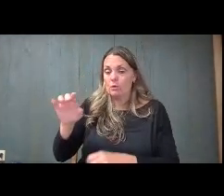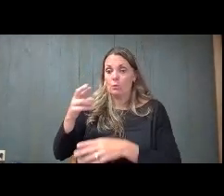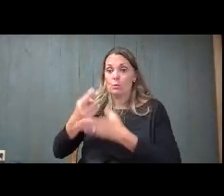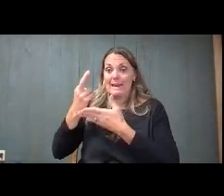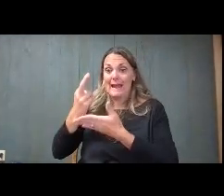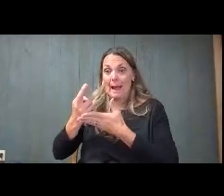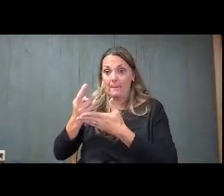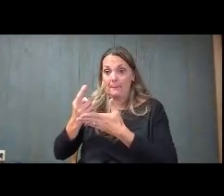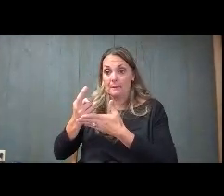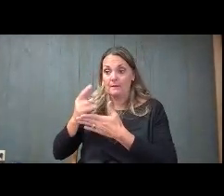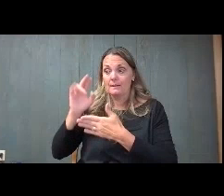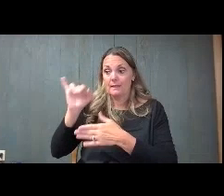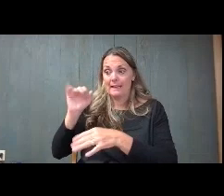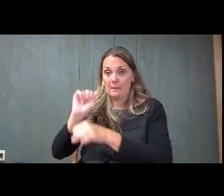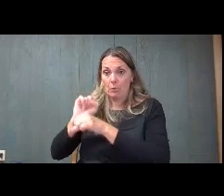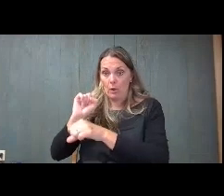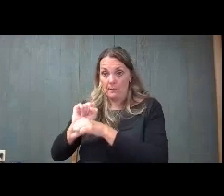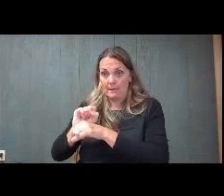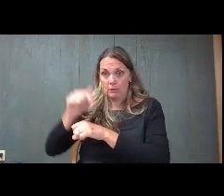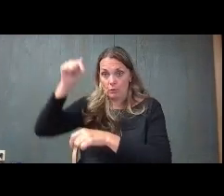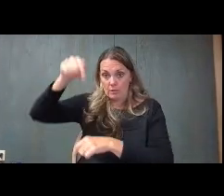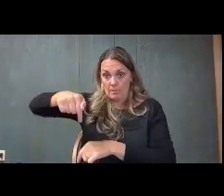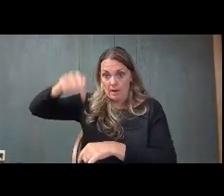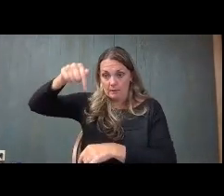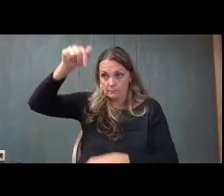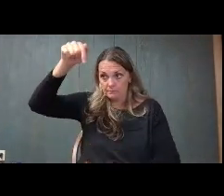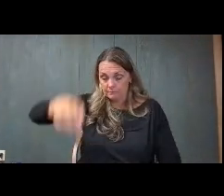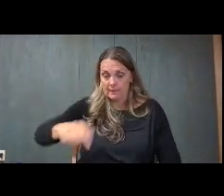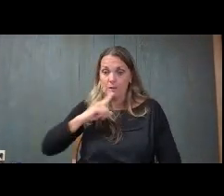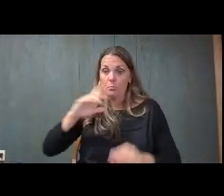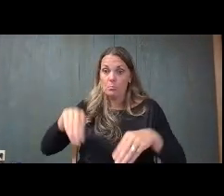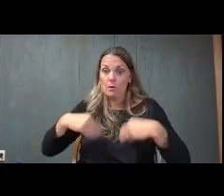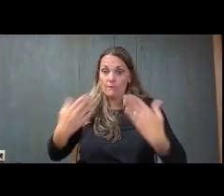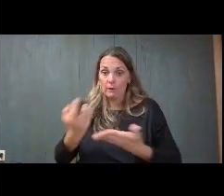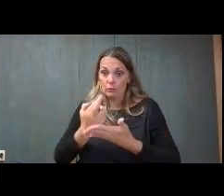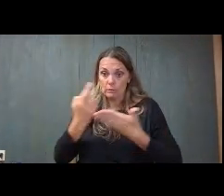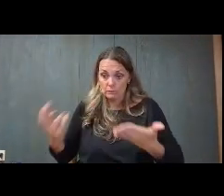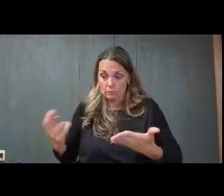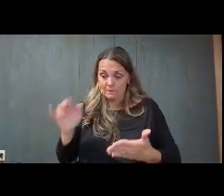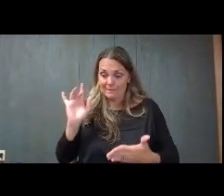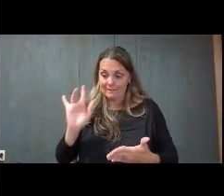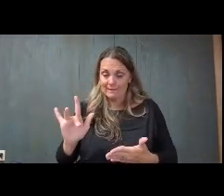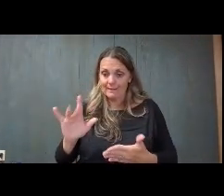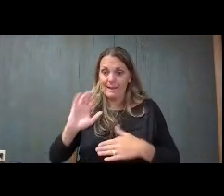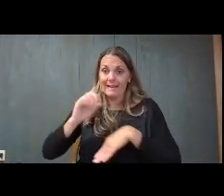And you're going to scroll to the bottom of the page. And under Provider Resources click on Establishment project